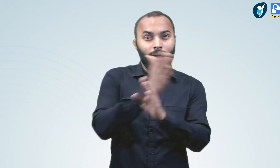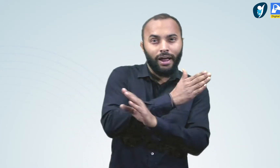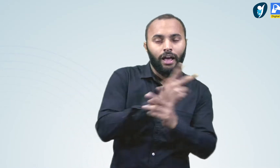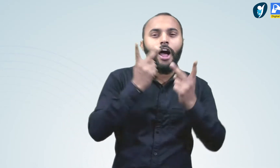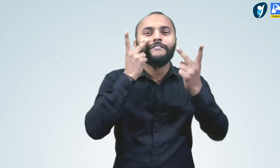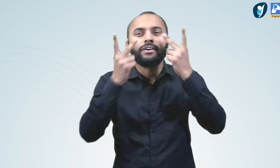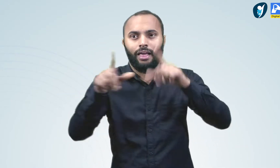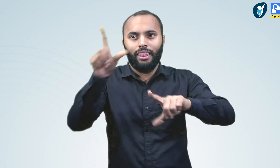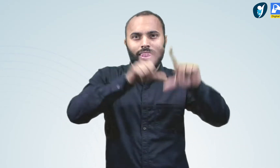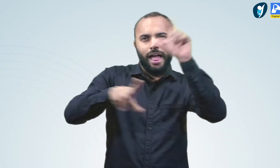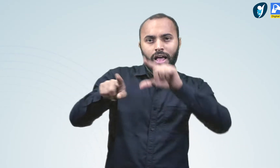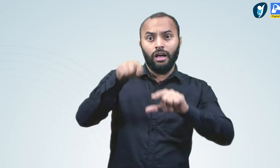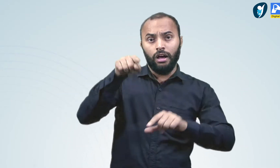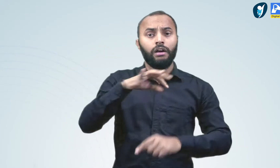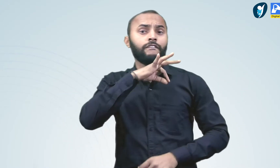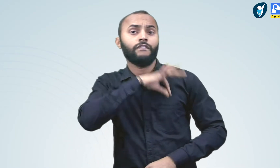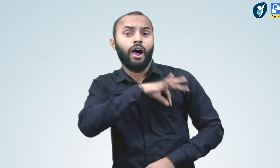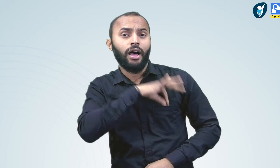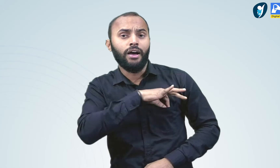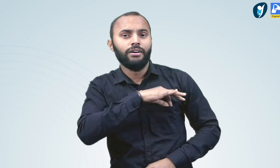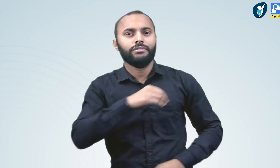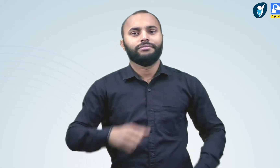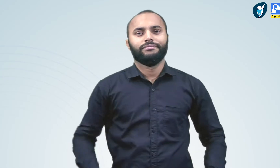Advantages of Early Visual Language